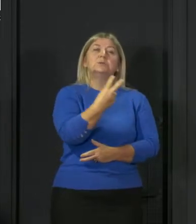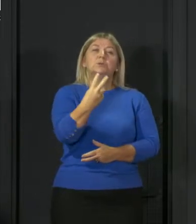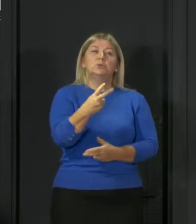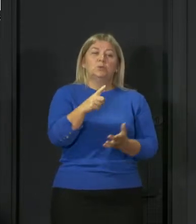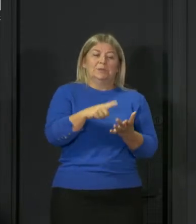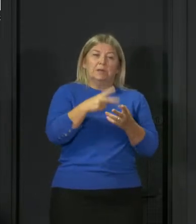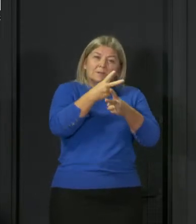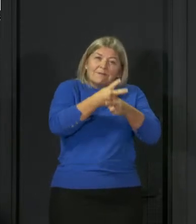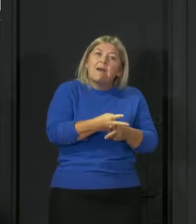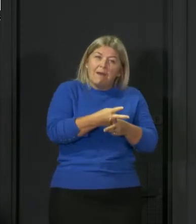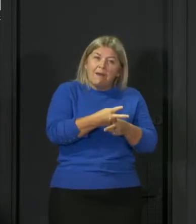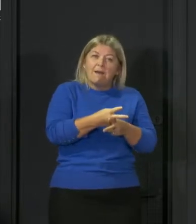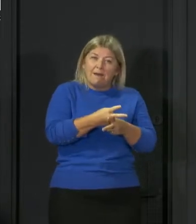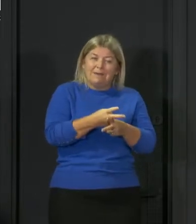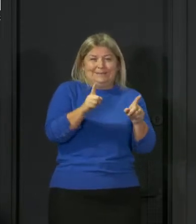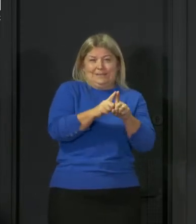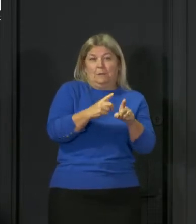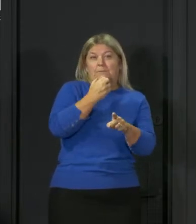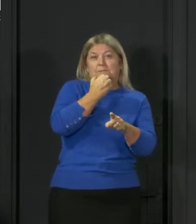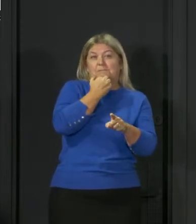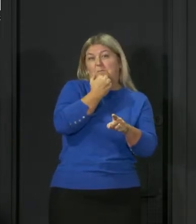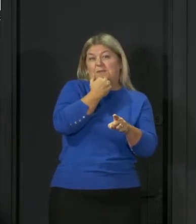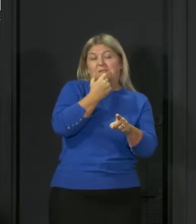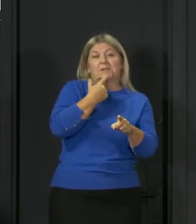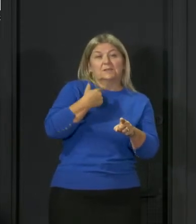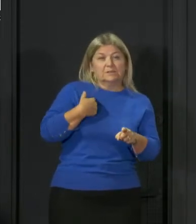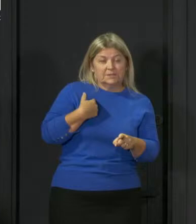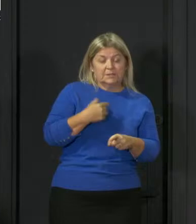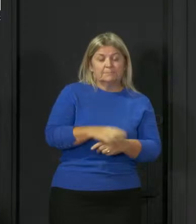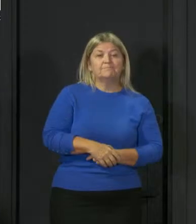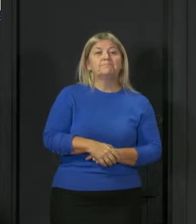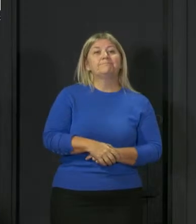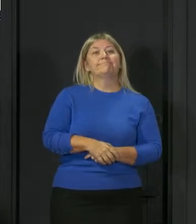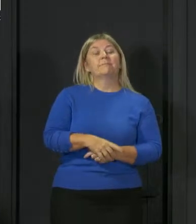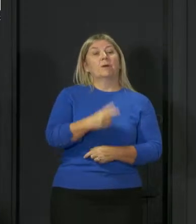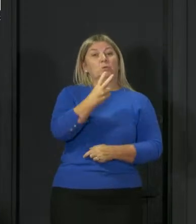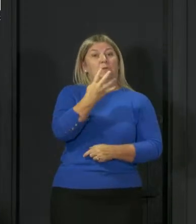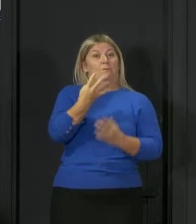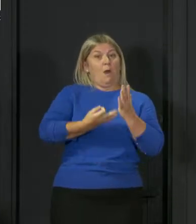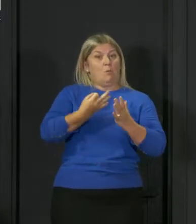which is the same number as yesterday. And finally, in the past 24 hours, no deaths